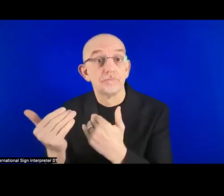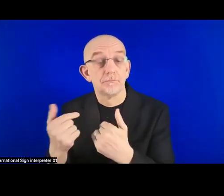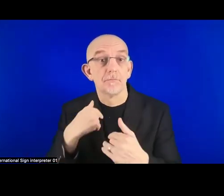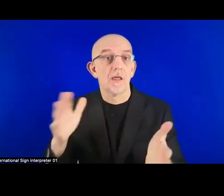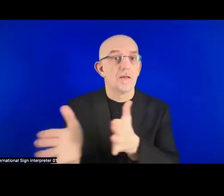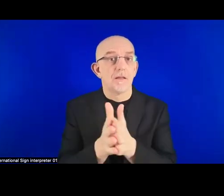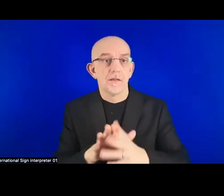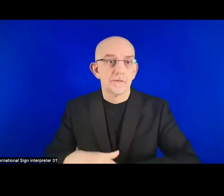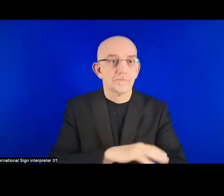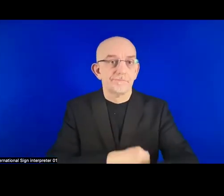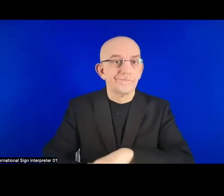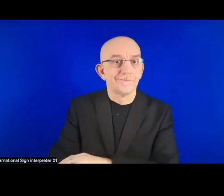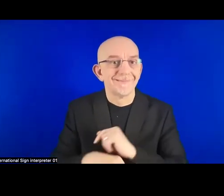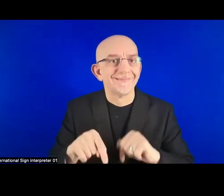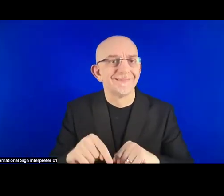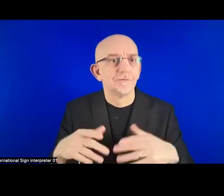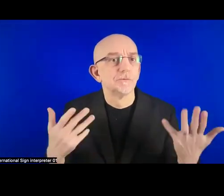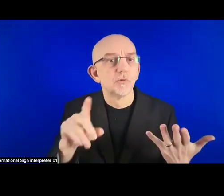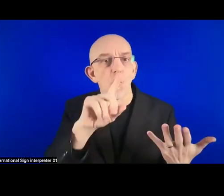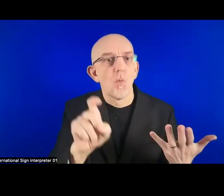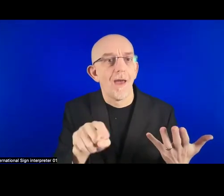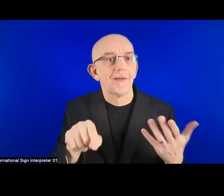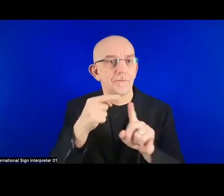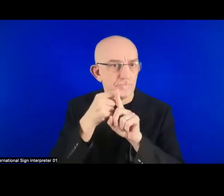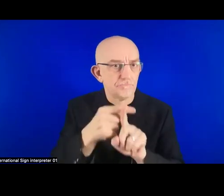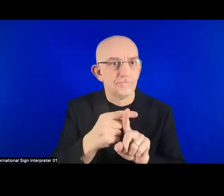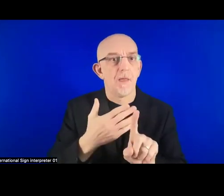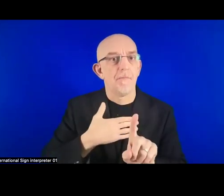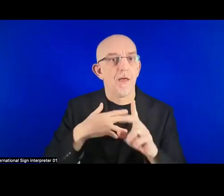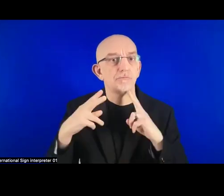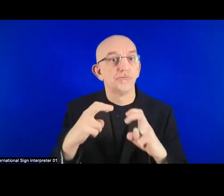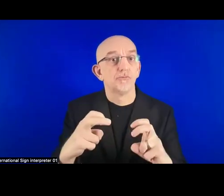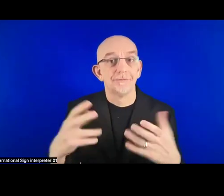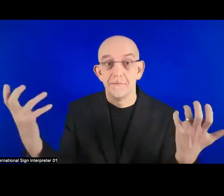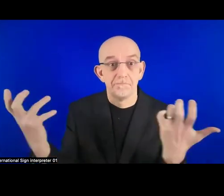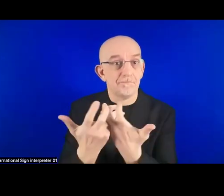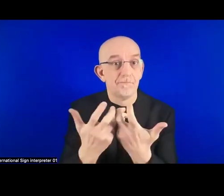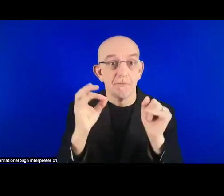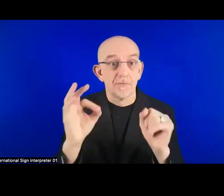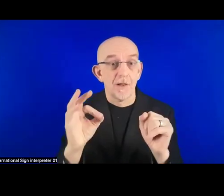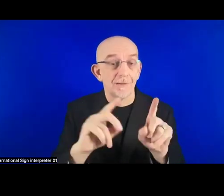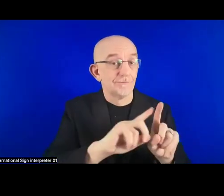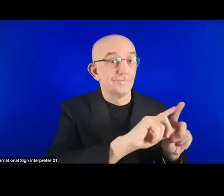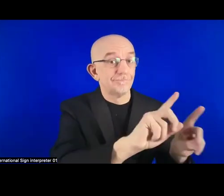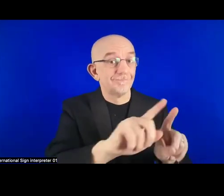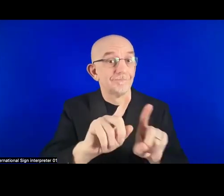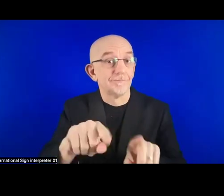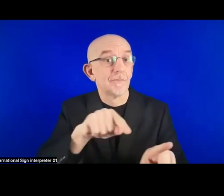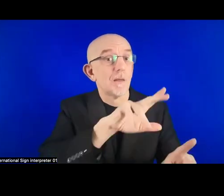three years, and that was appealing. I therefore reword the project, considering